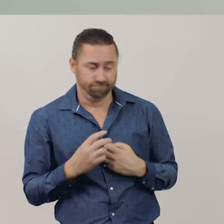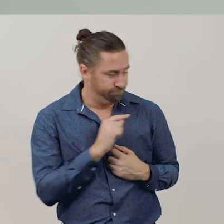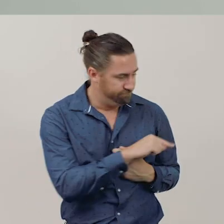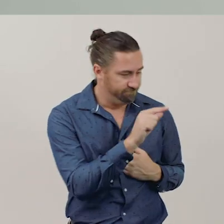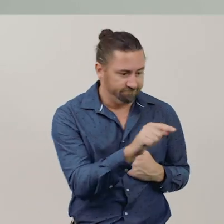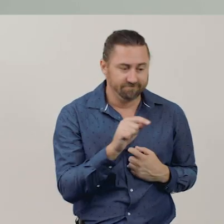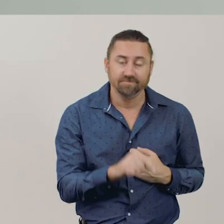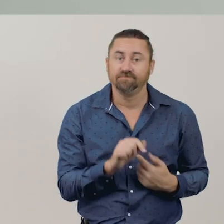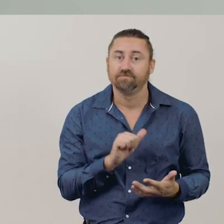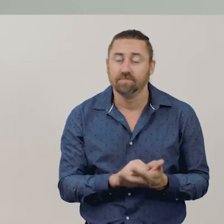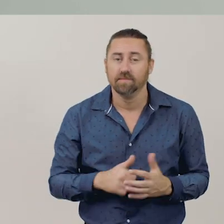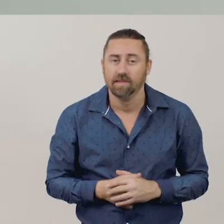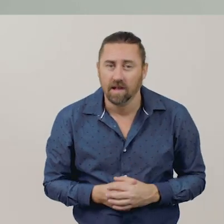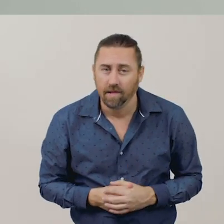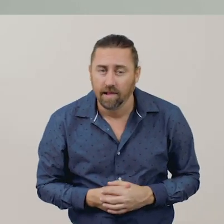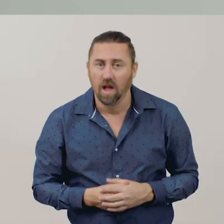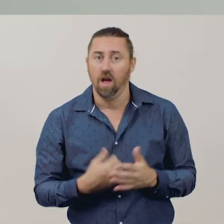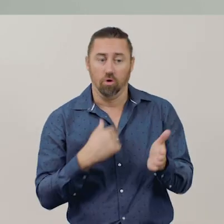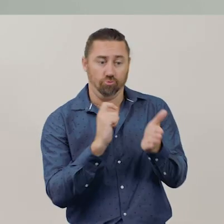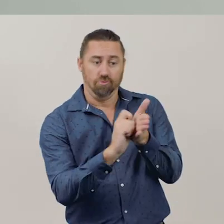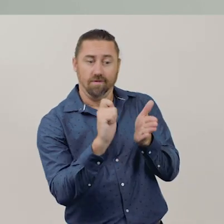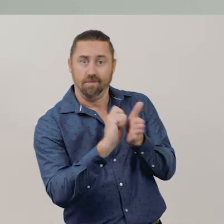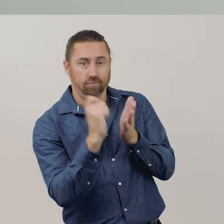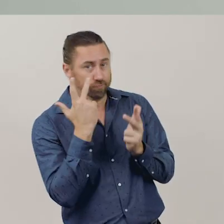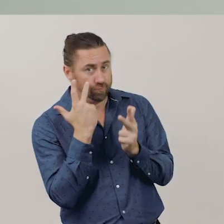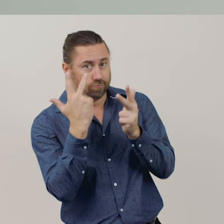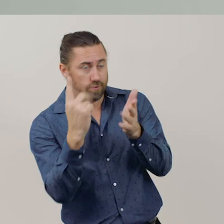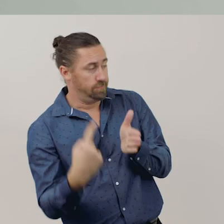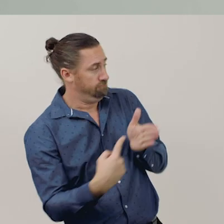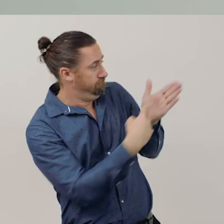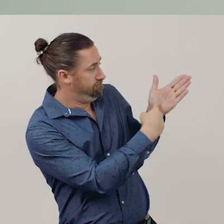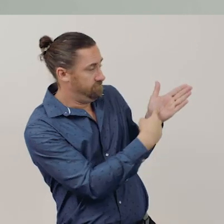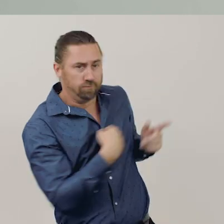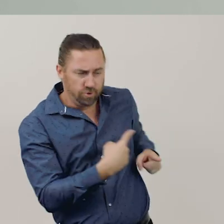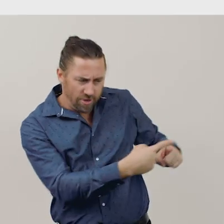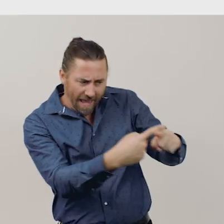Let’s write a number sentence to show how we shared the carrot sticks.